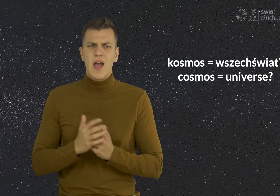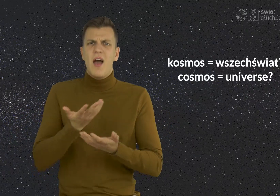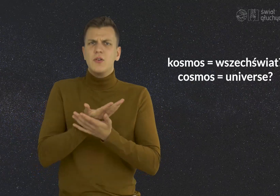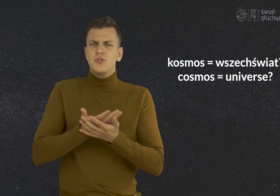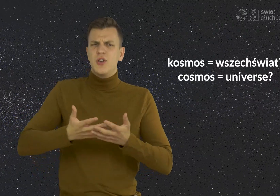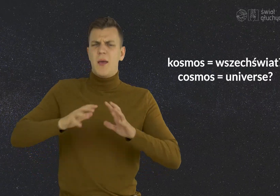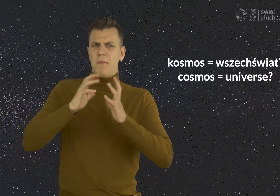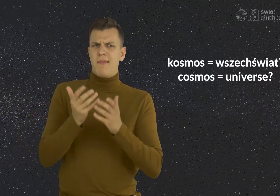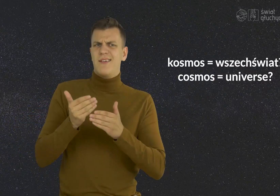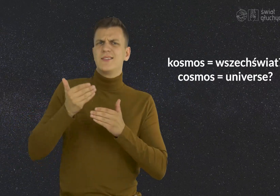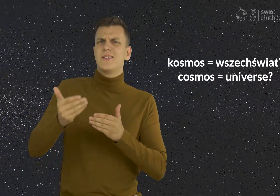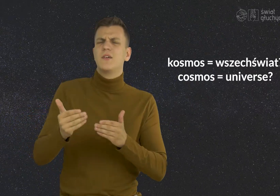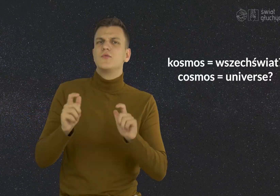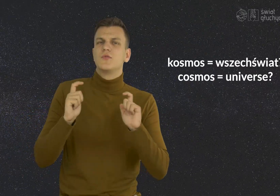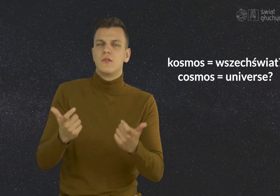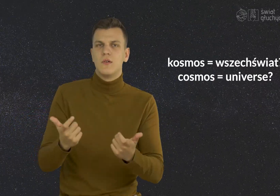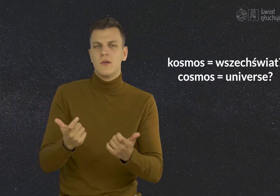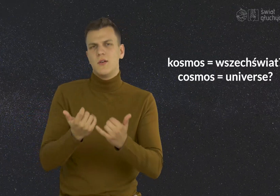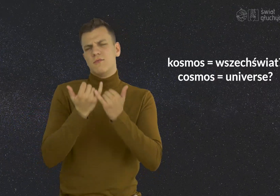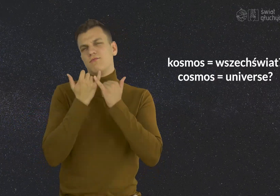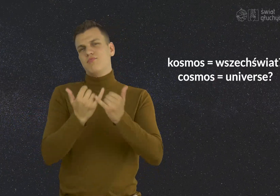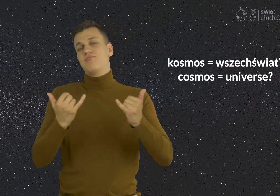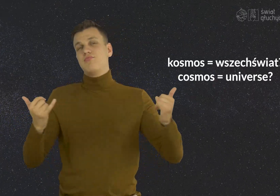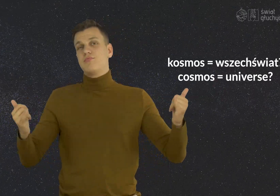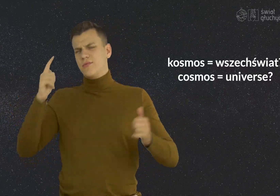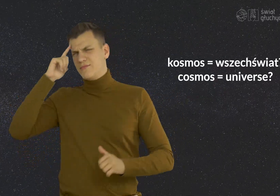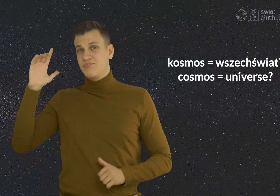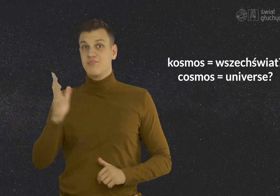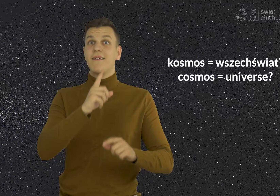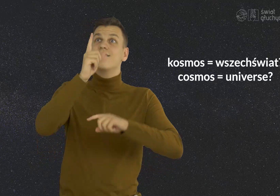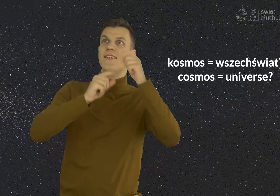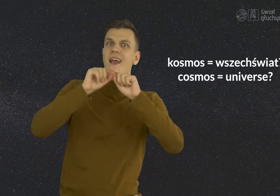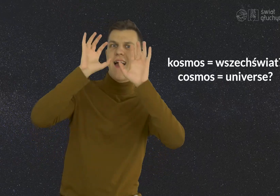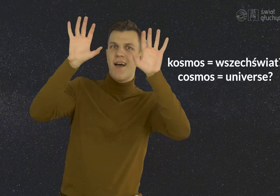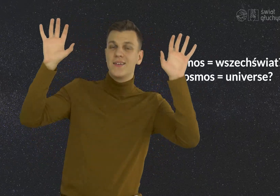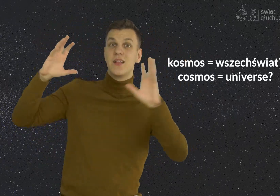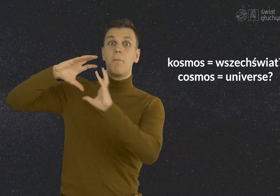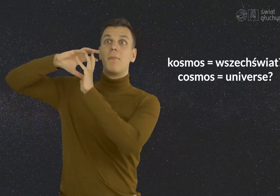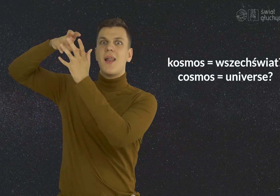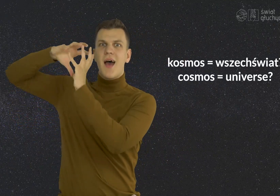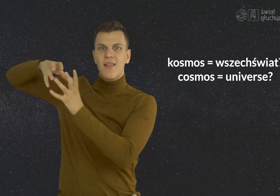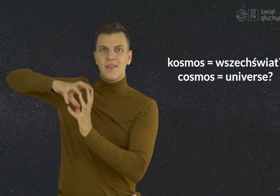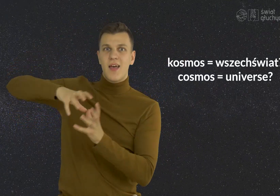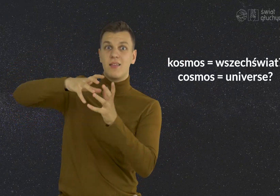It include all the stars, planets,